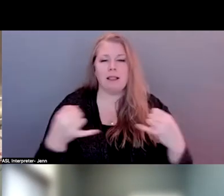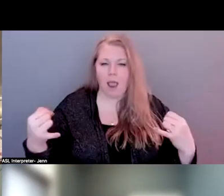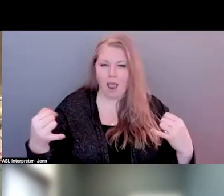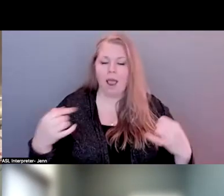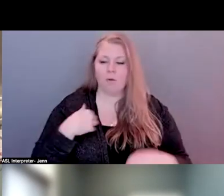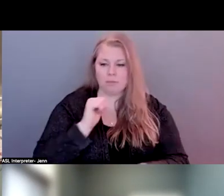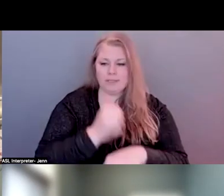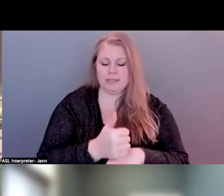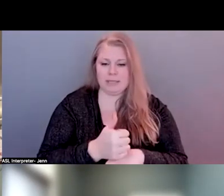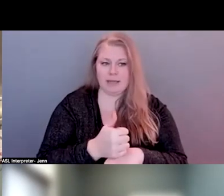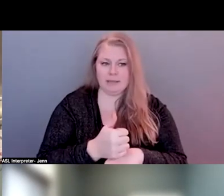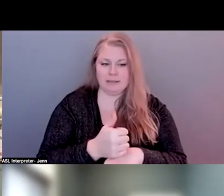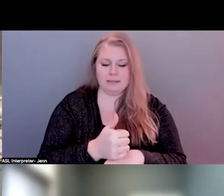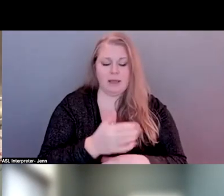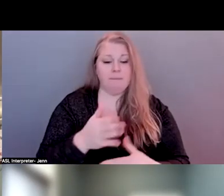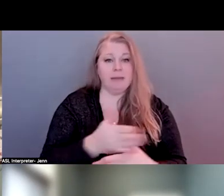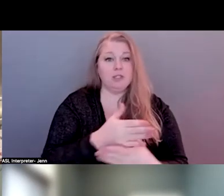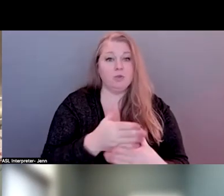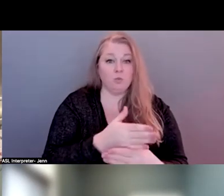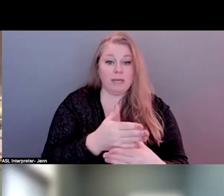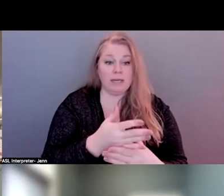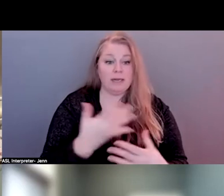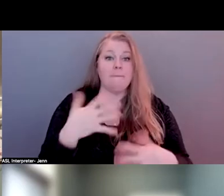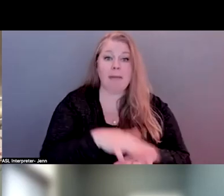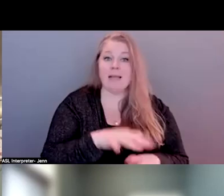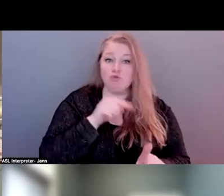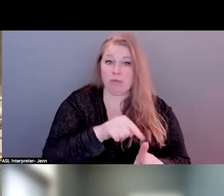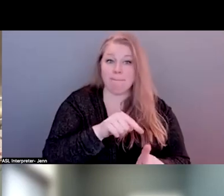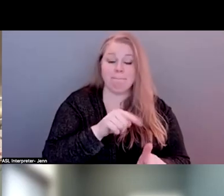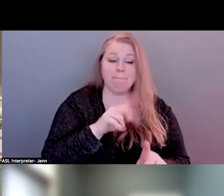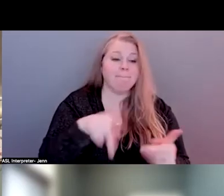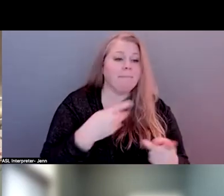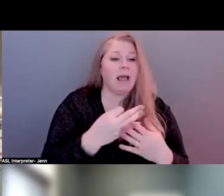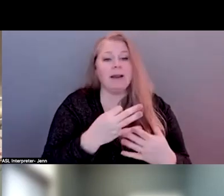kind of mainstream accessibility, right? We want every application to be accessible